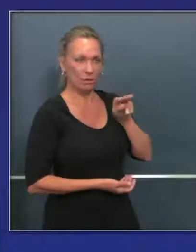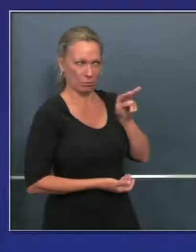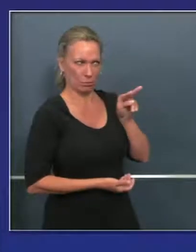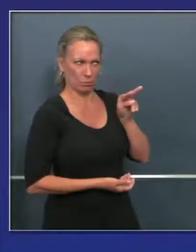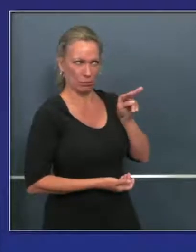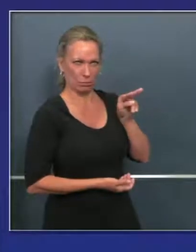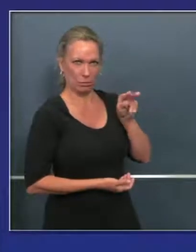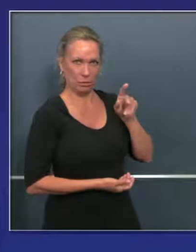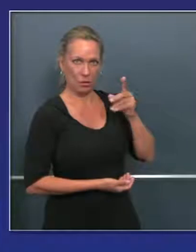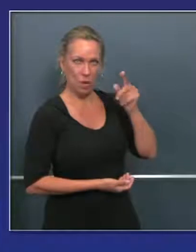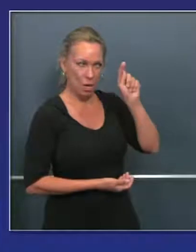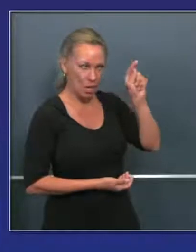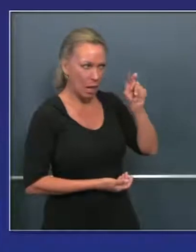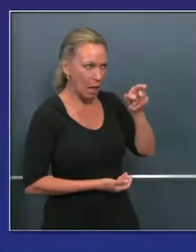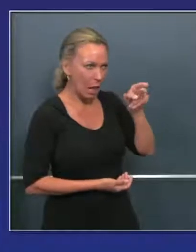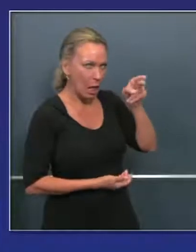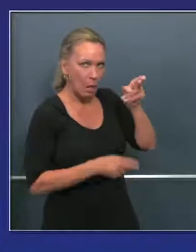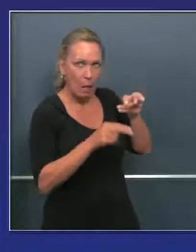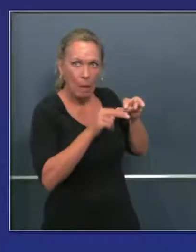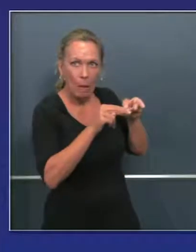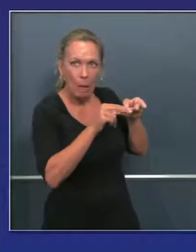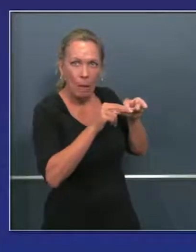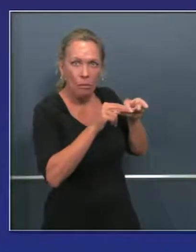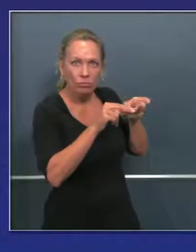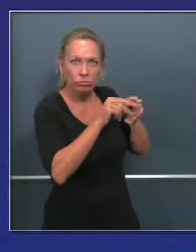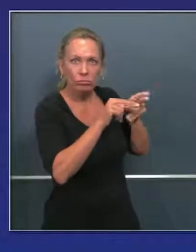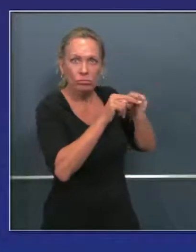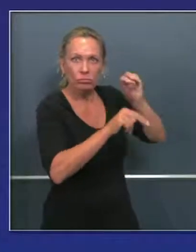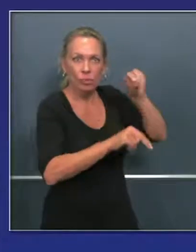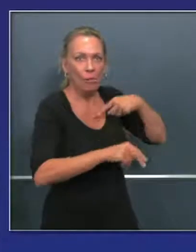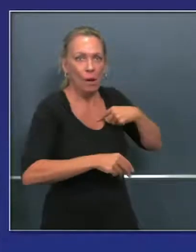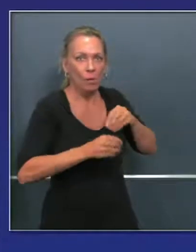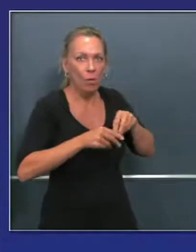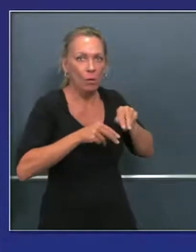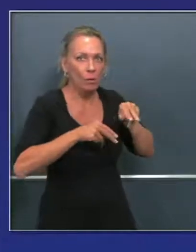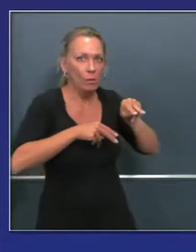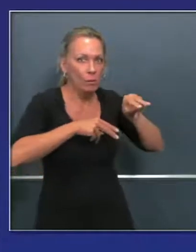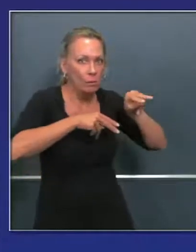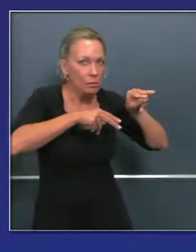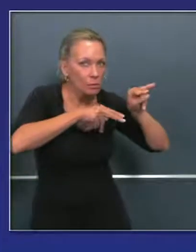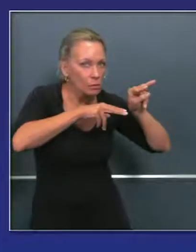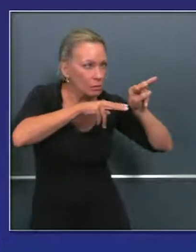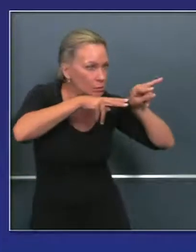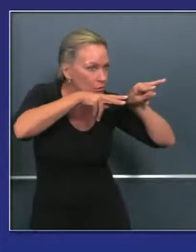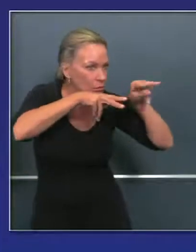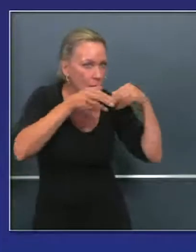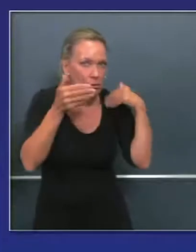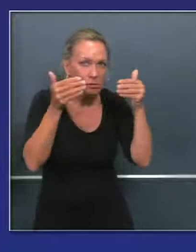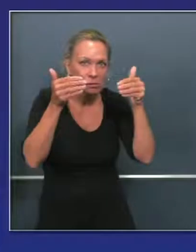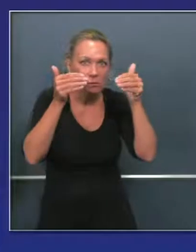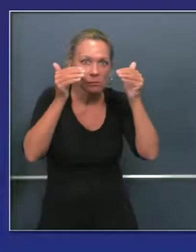really galvanizes the response at the county level in order to try to stay in front of and and make